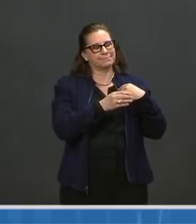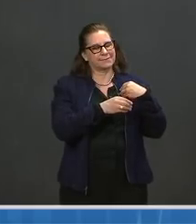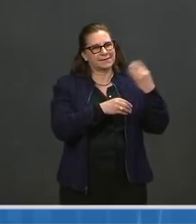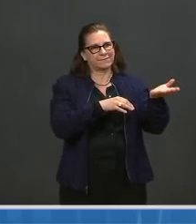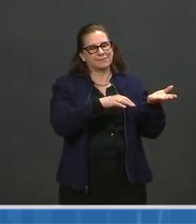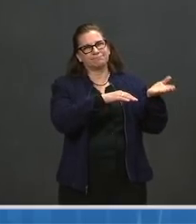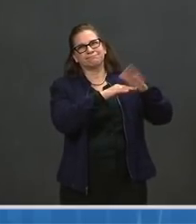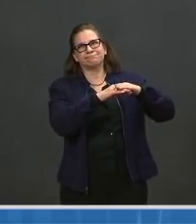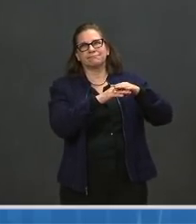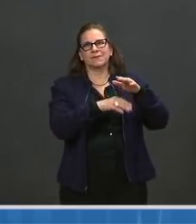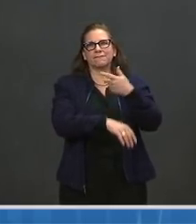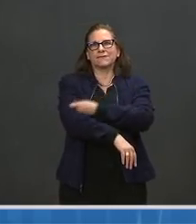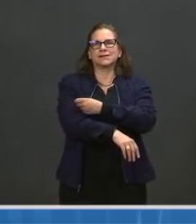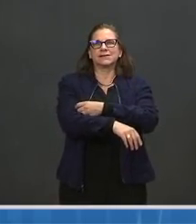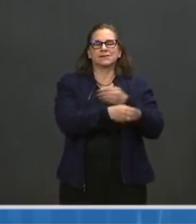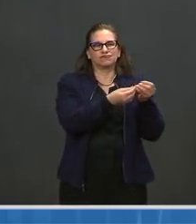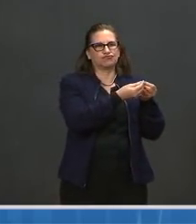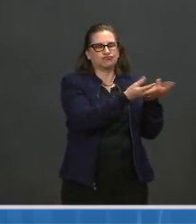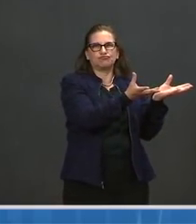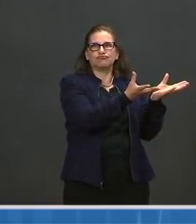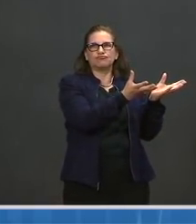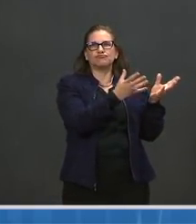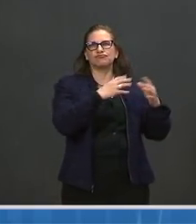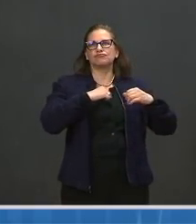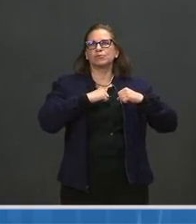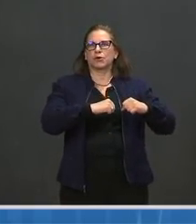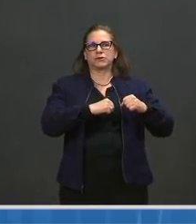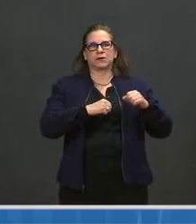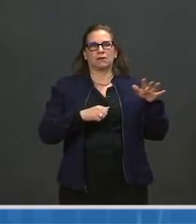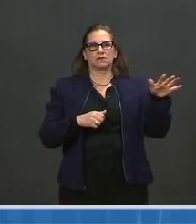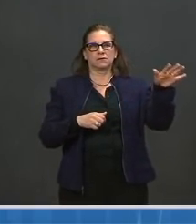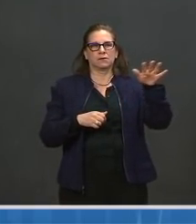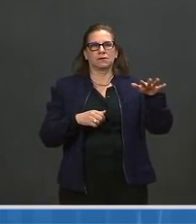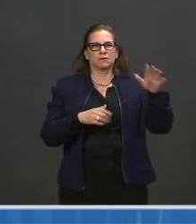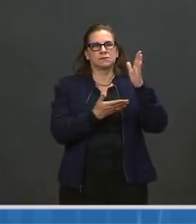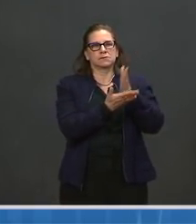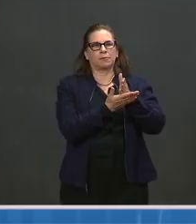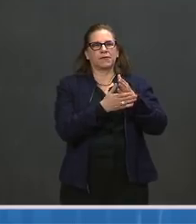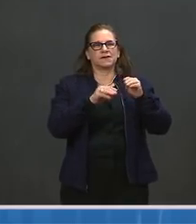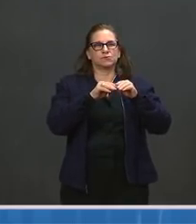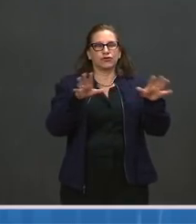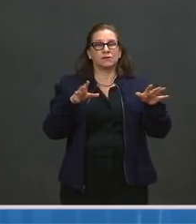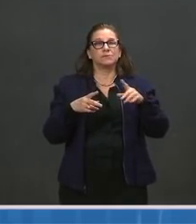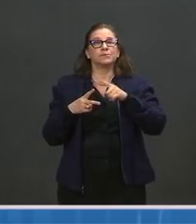both Dr. Fauci and Dr. Walensky say that we believe it's a mistake to get rid of mask mandates.